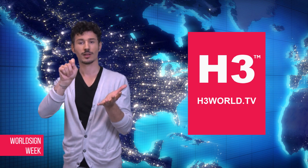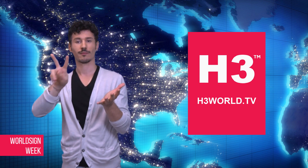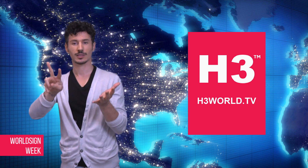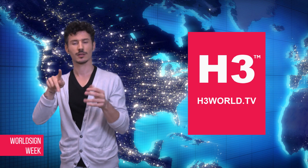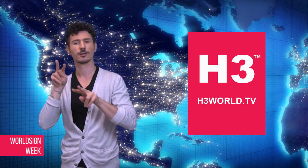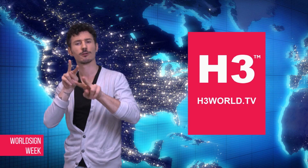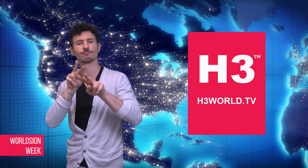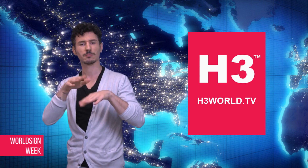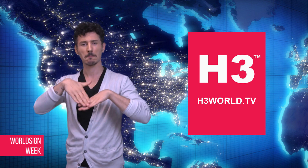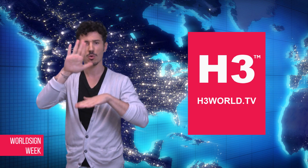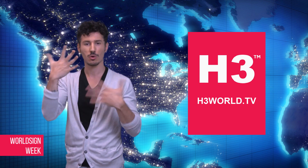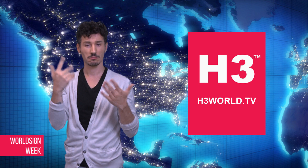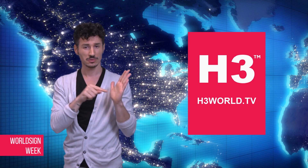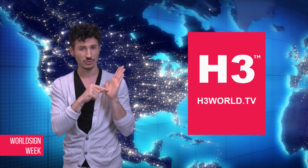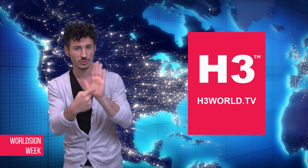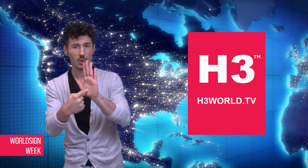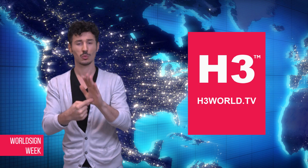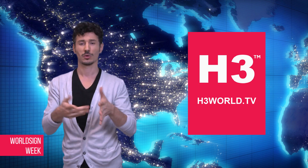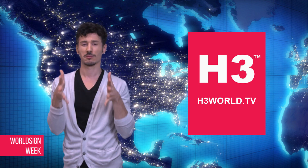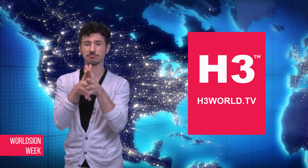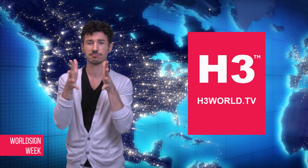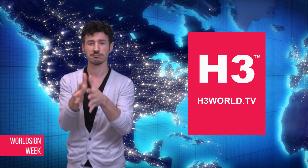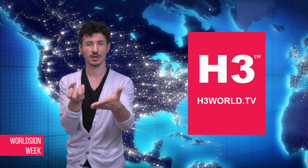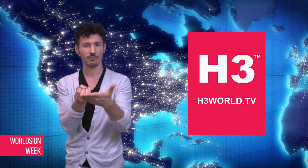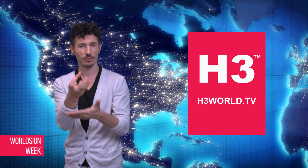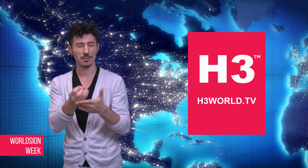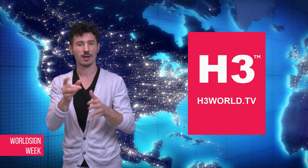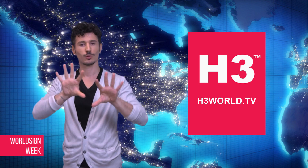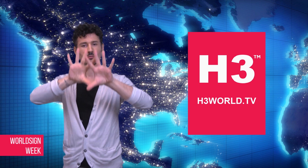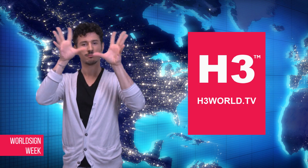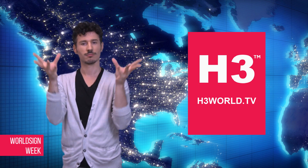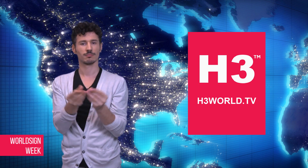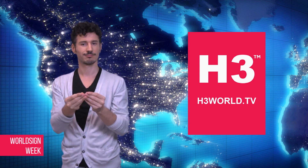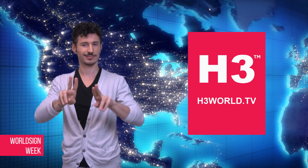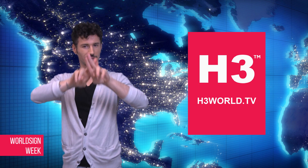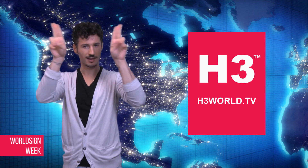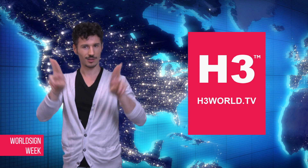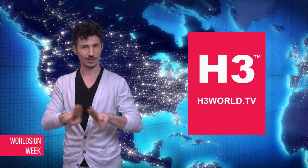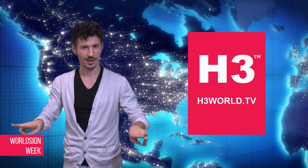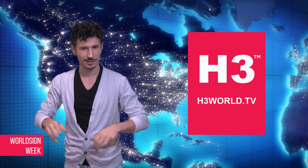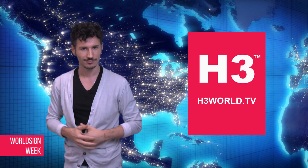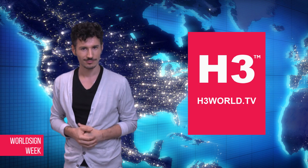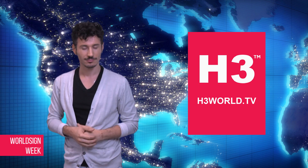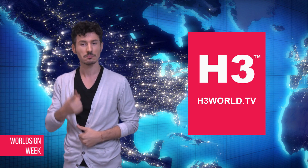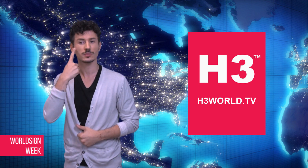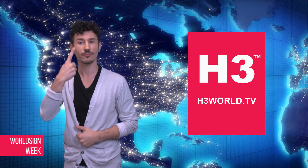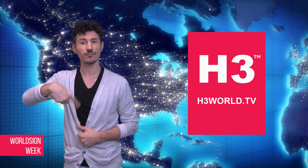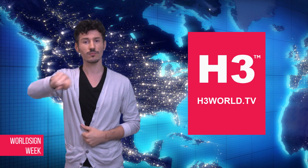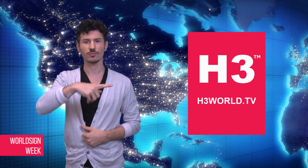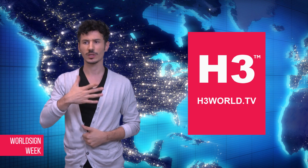H3WORLD.TV for more shows, all in International Sign.